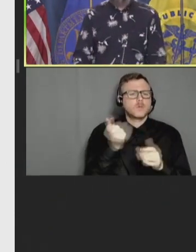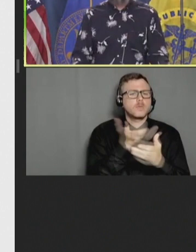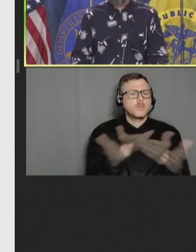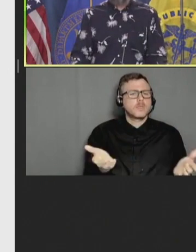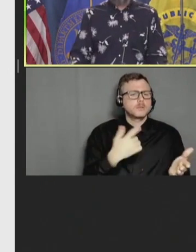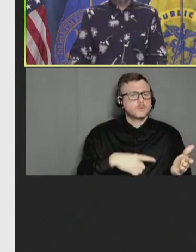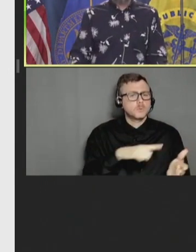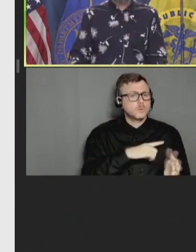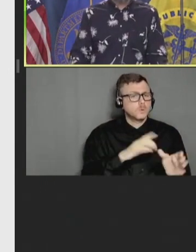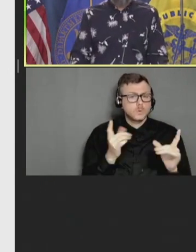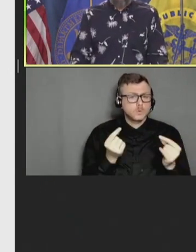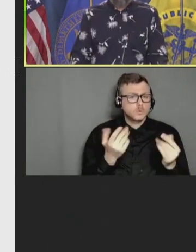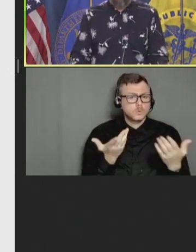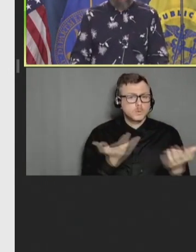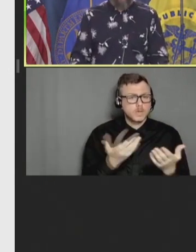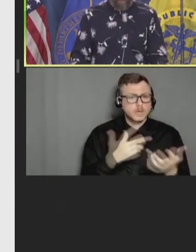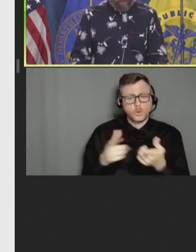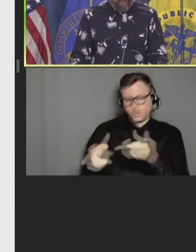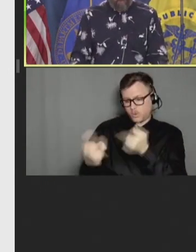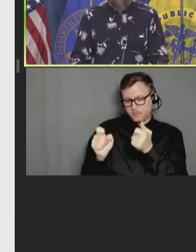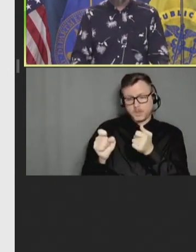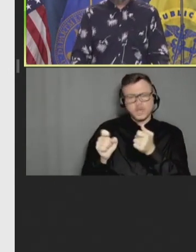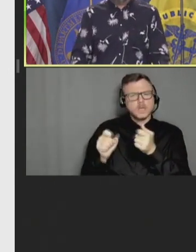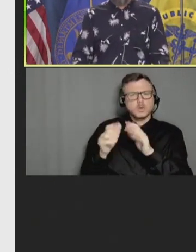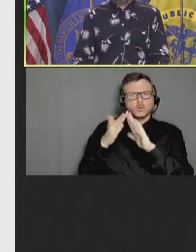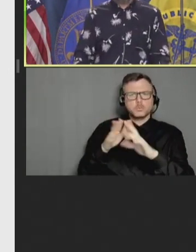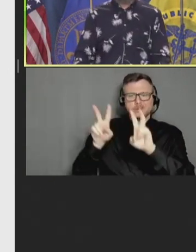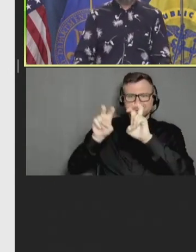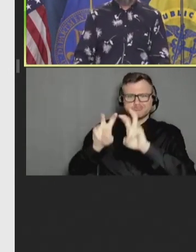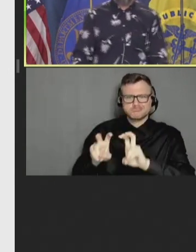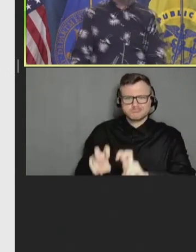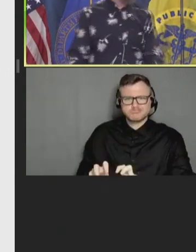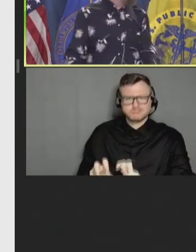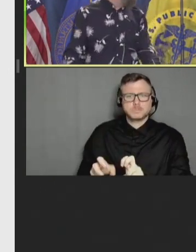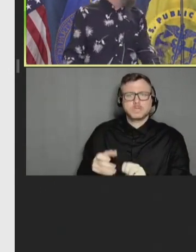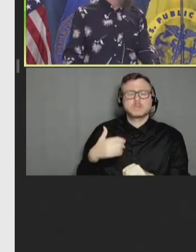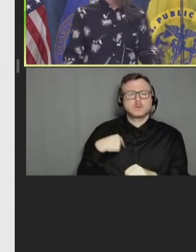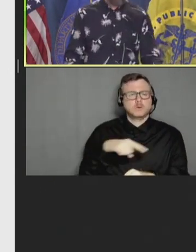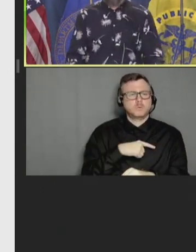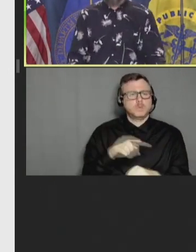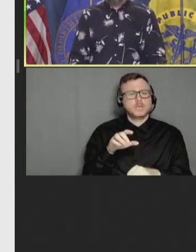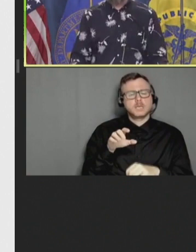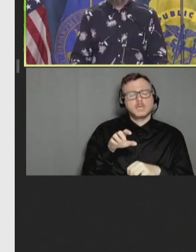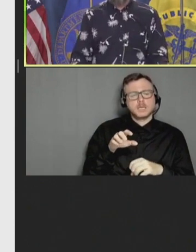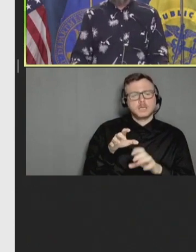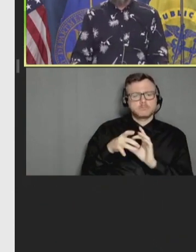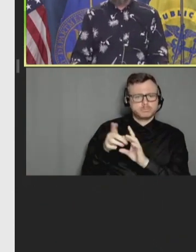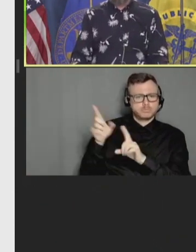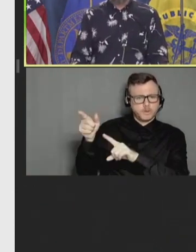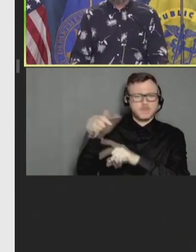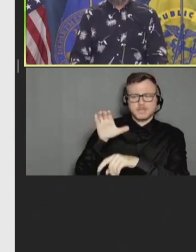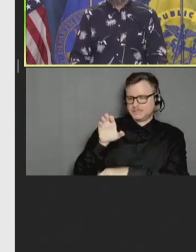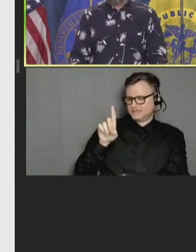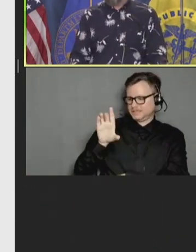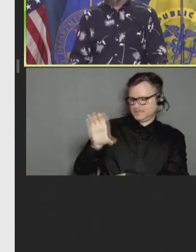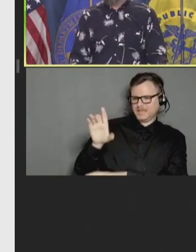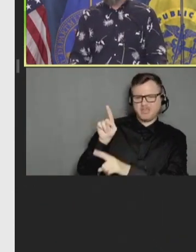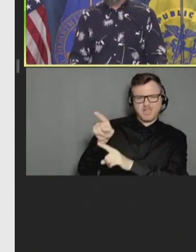doing is a rapid community assessment. So, that was developed by CDC. And we are doing